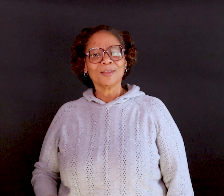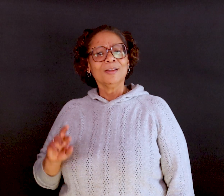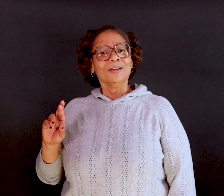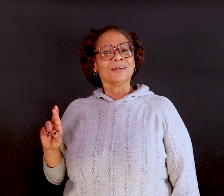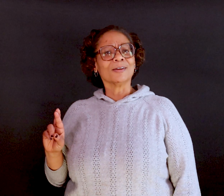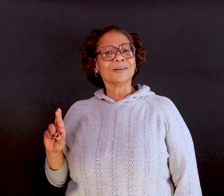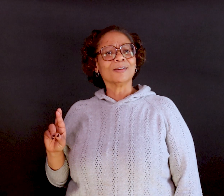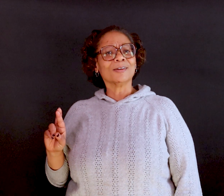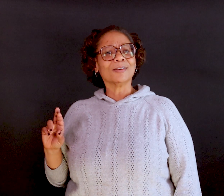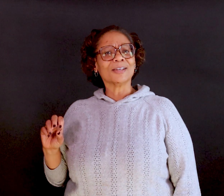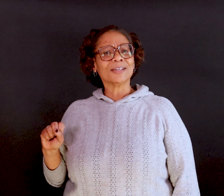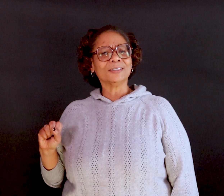What is RSV?